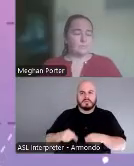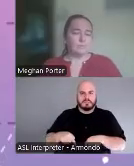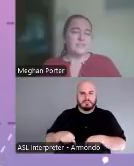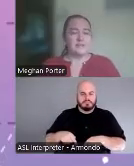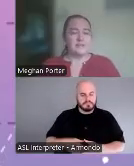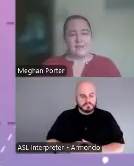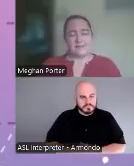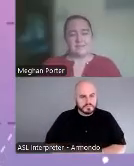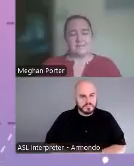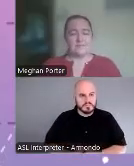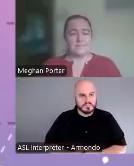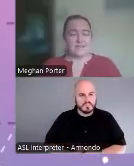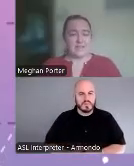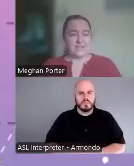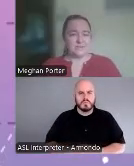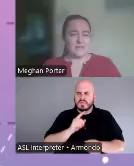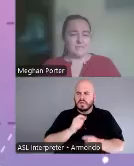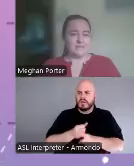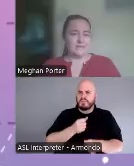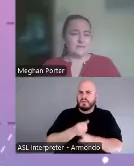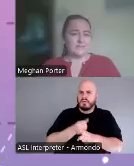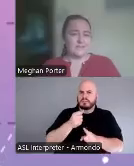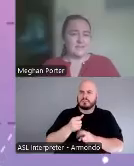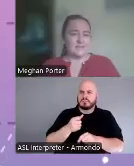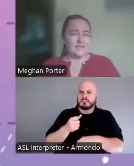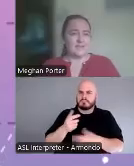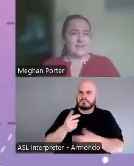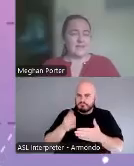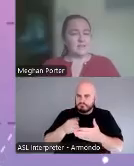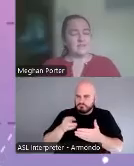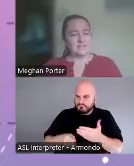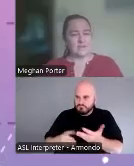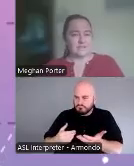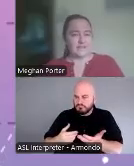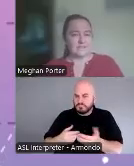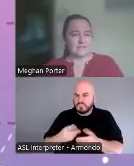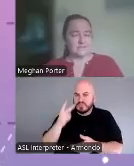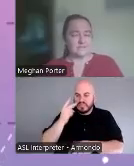was there an effect from the educational campaign? Did we see an increase in alt text use?